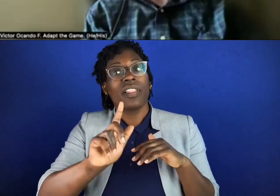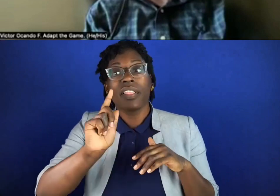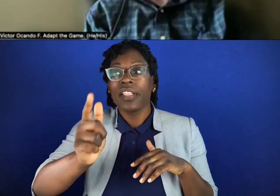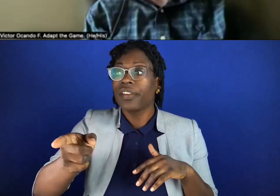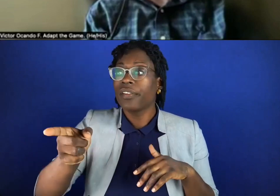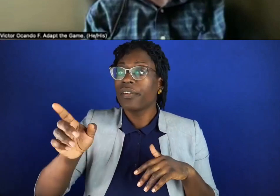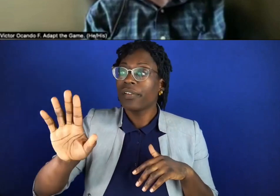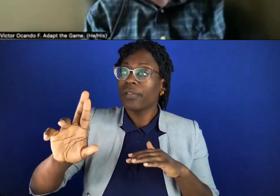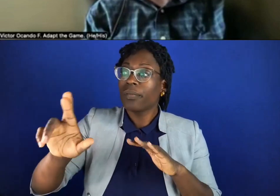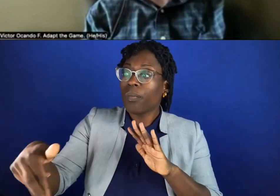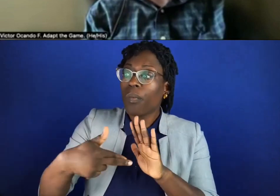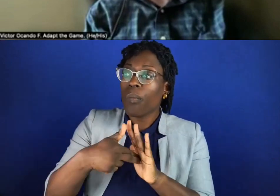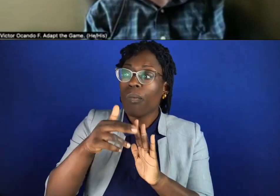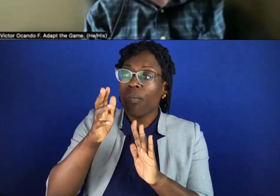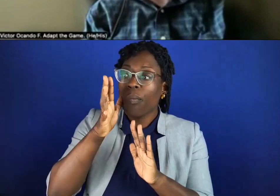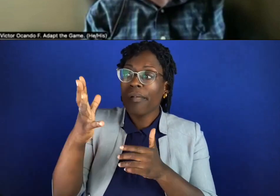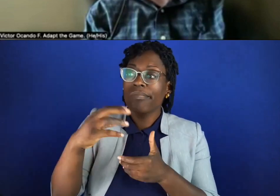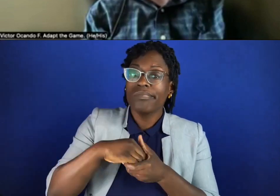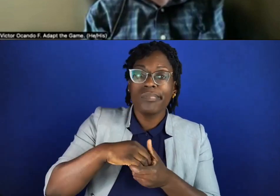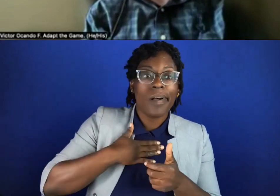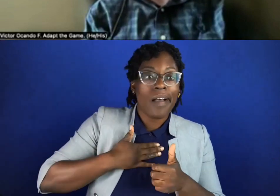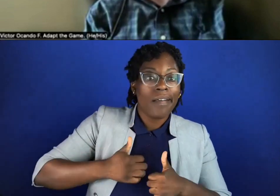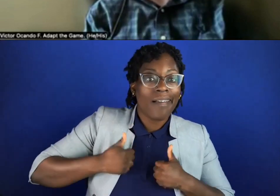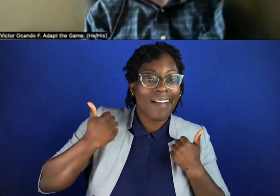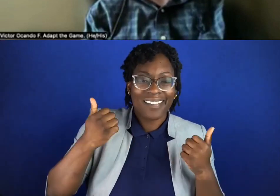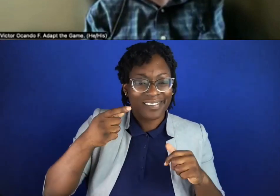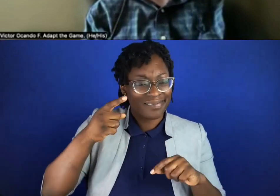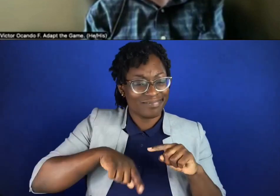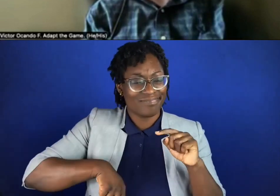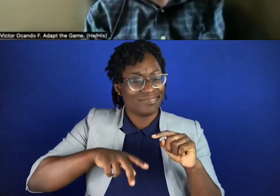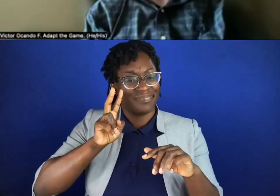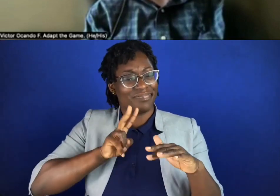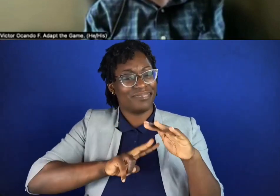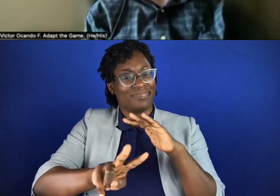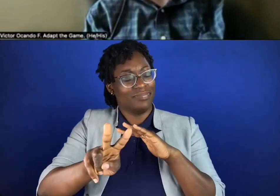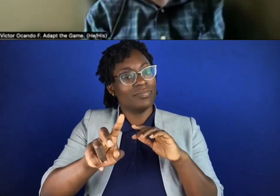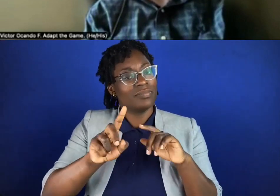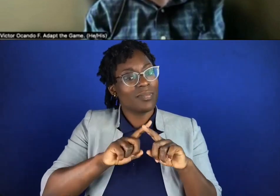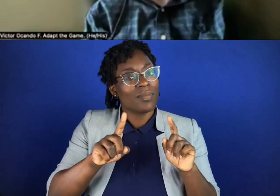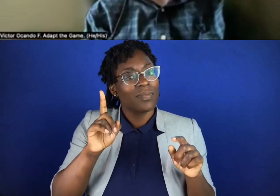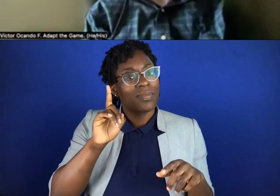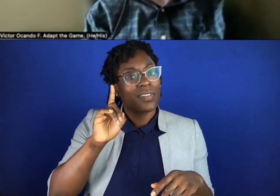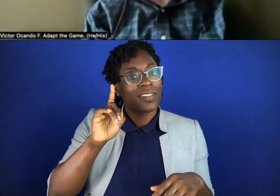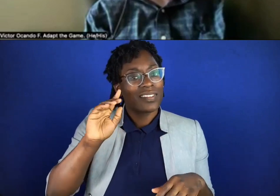they will play in our lives, but it sounds like this person the business advisor from